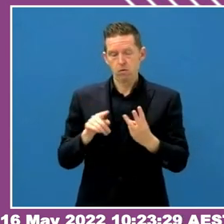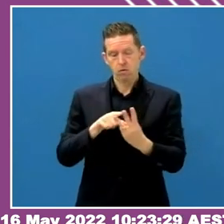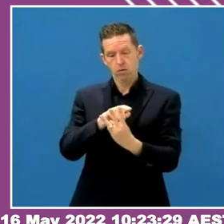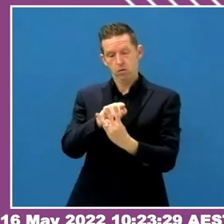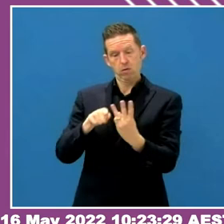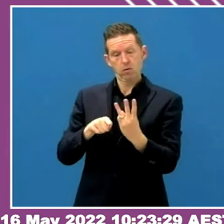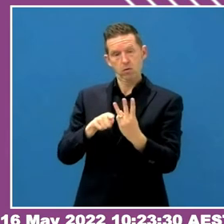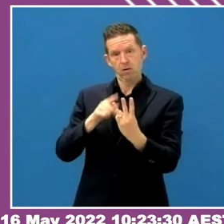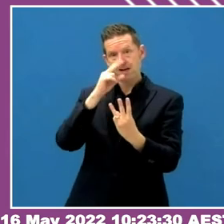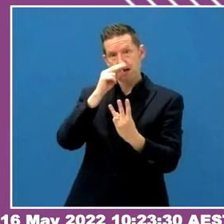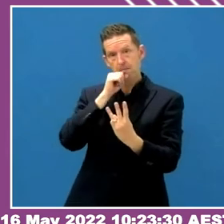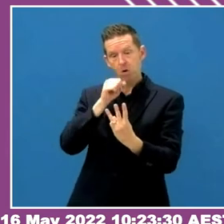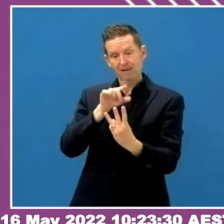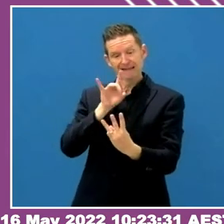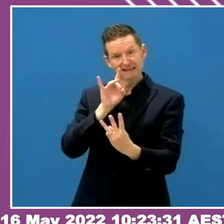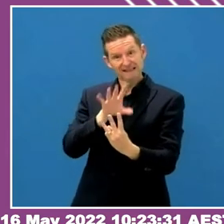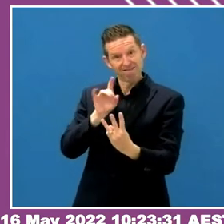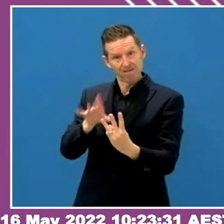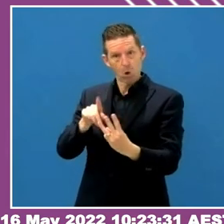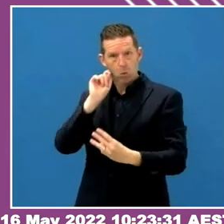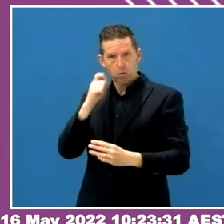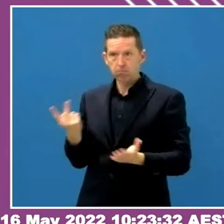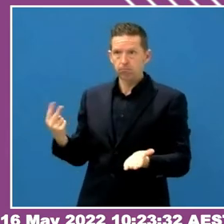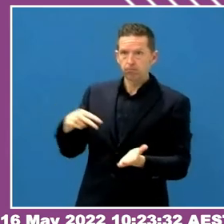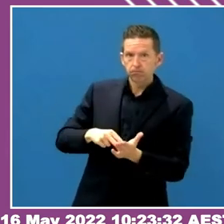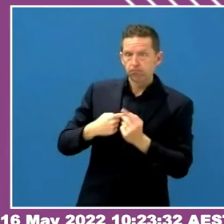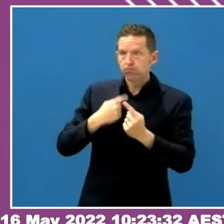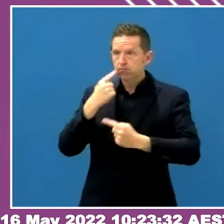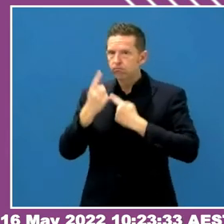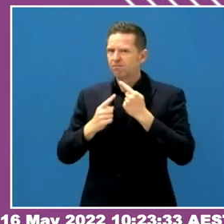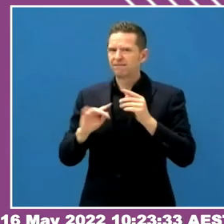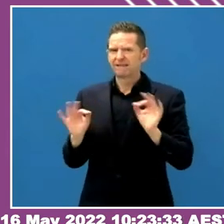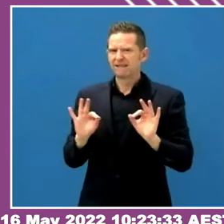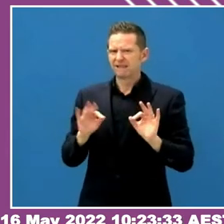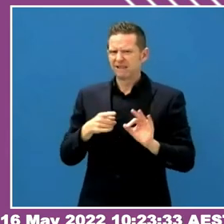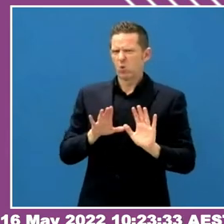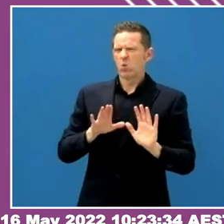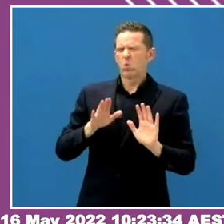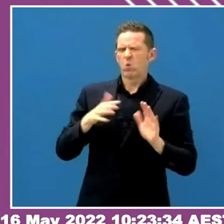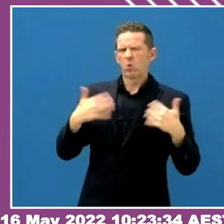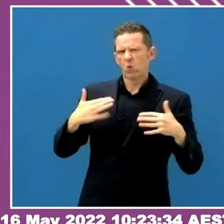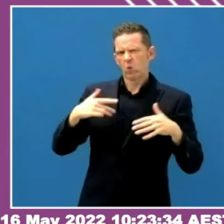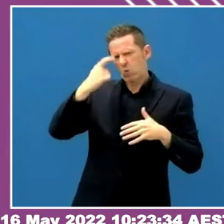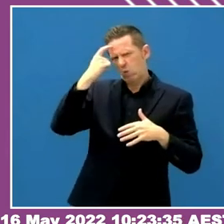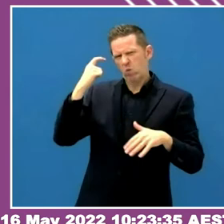and Simon themselves. Instead, we will be presenting evidence from members of their families.